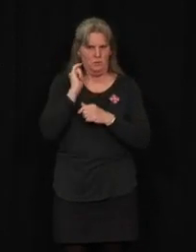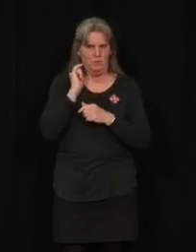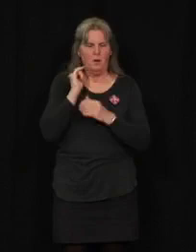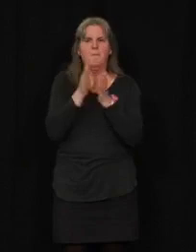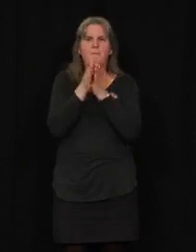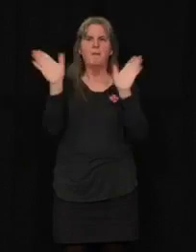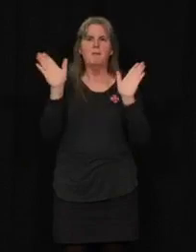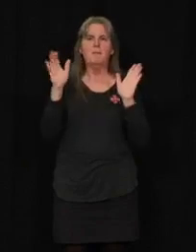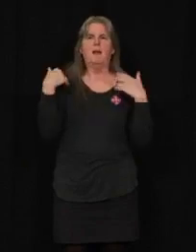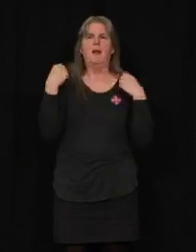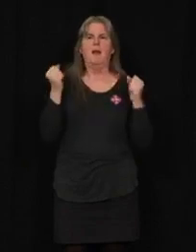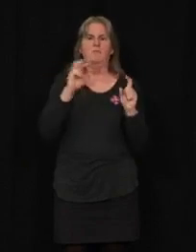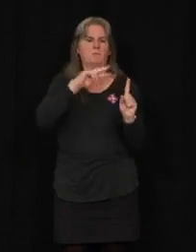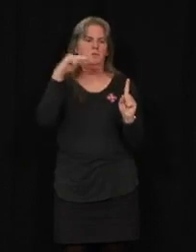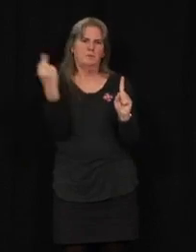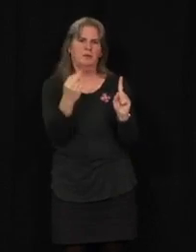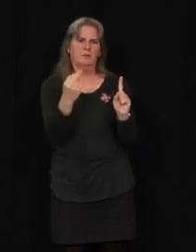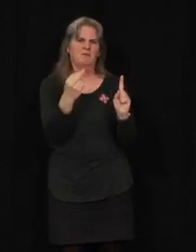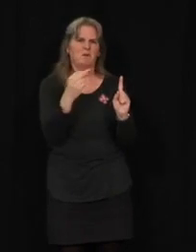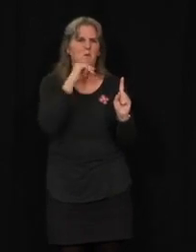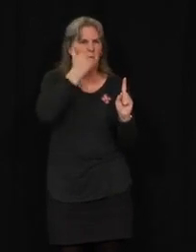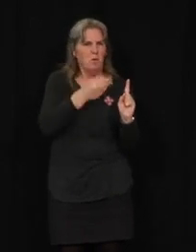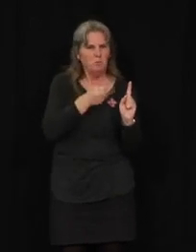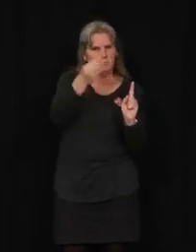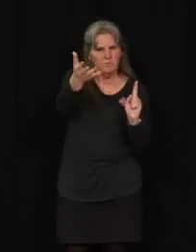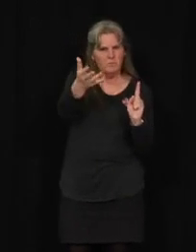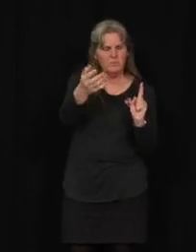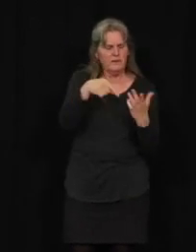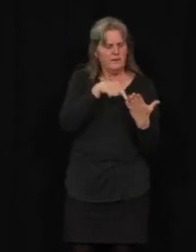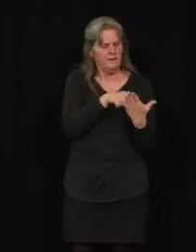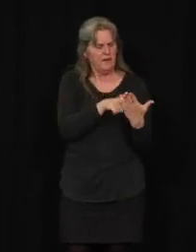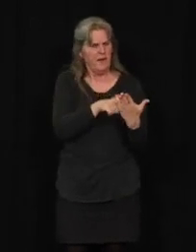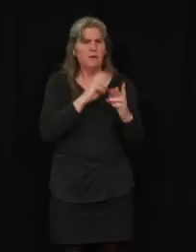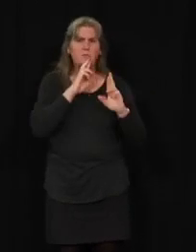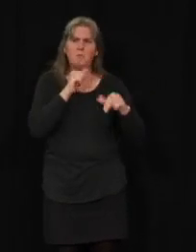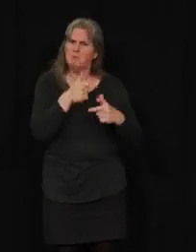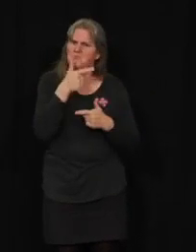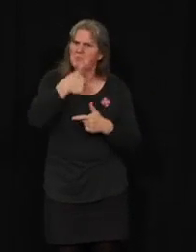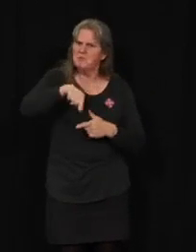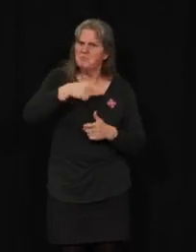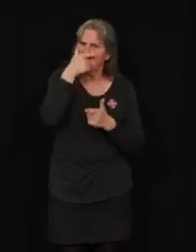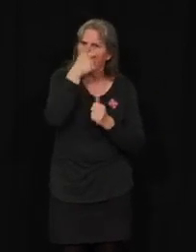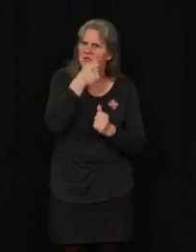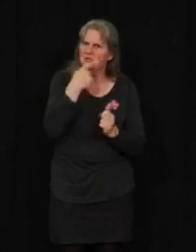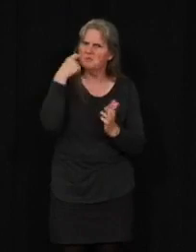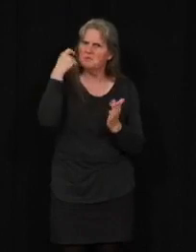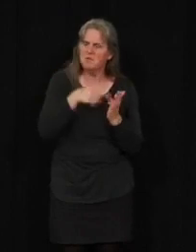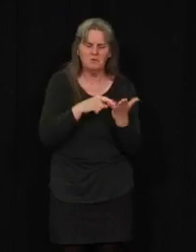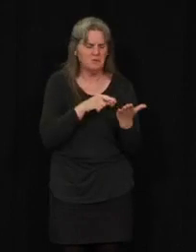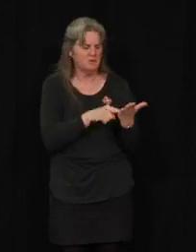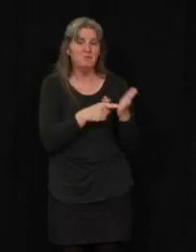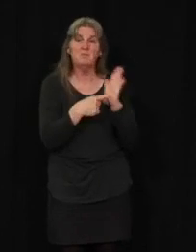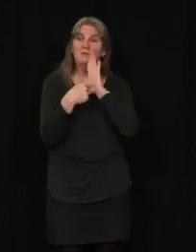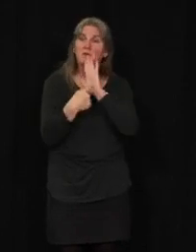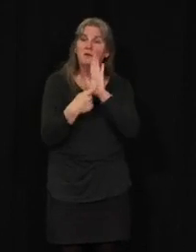perspective. There are findings in this report which I think you will find interesting. For example, that there is a